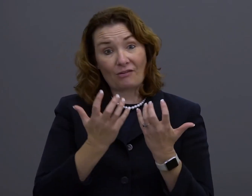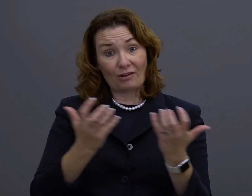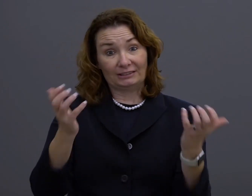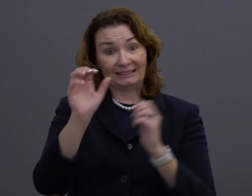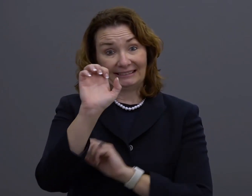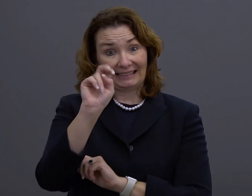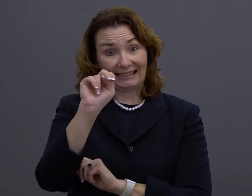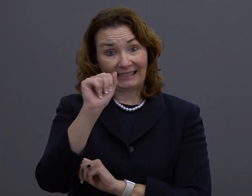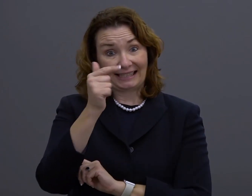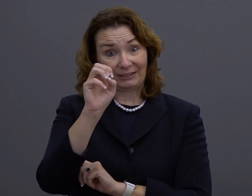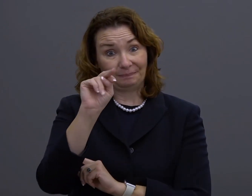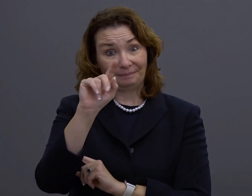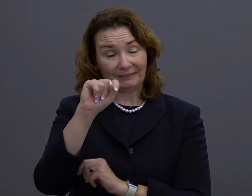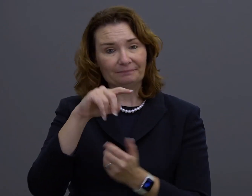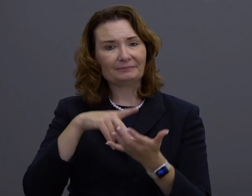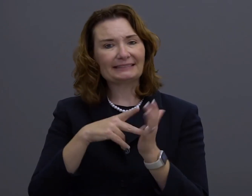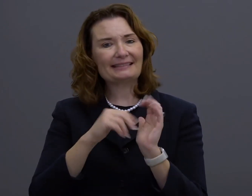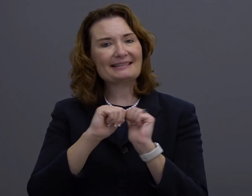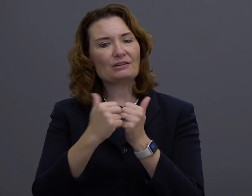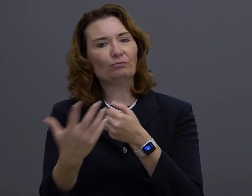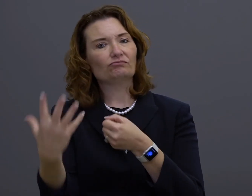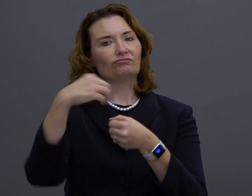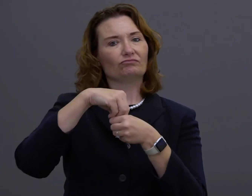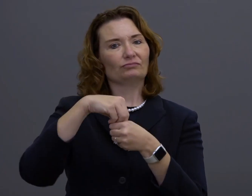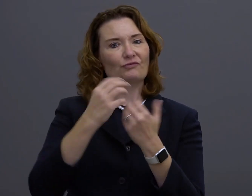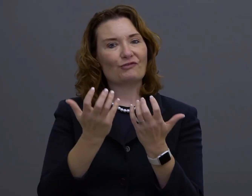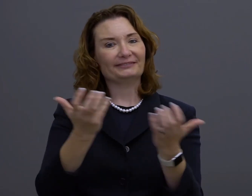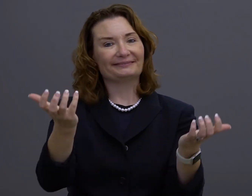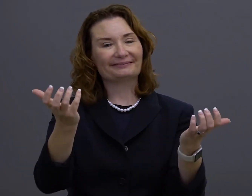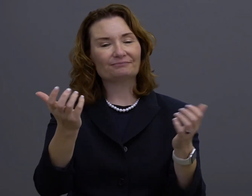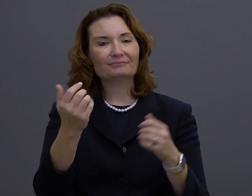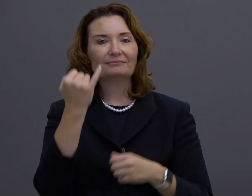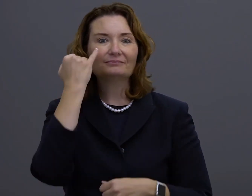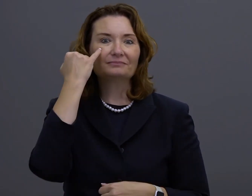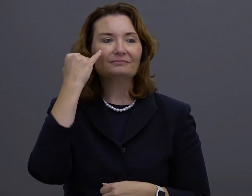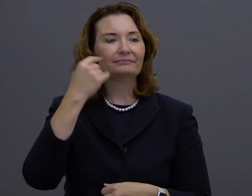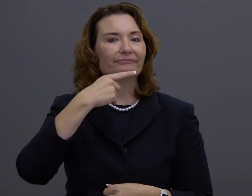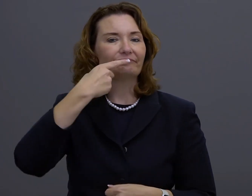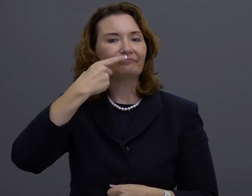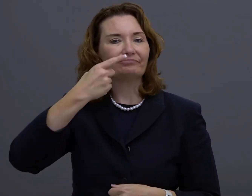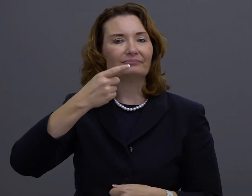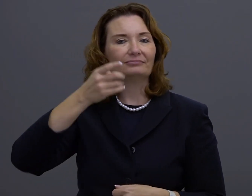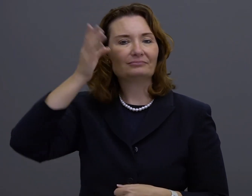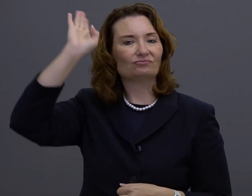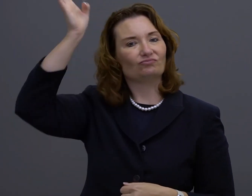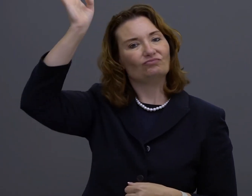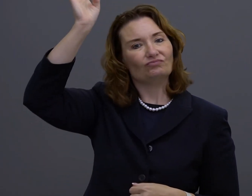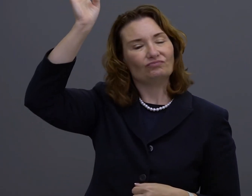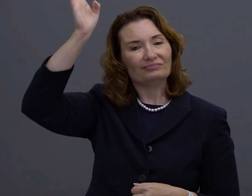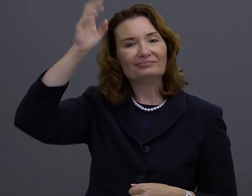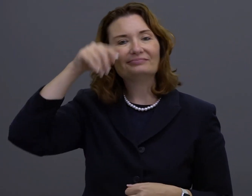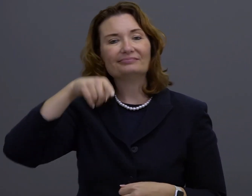Another area that was identified was audience engagement, meaning how to involve participants. Often, during an interpreted session,